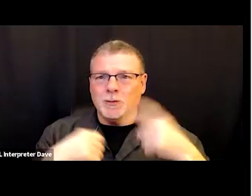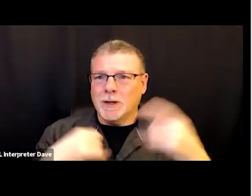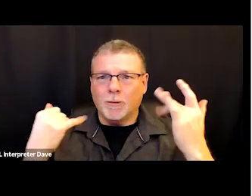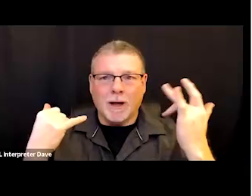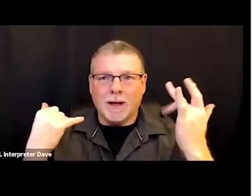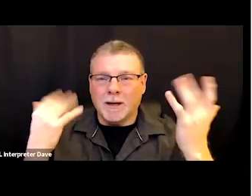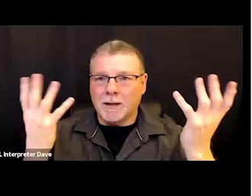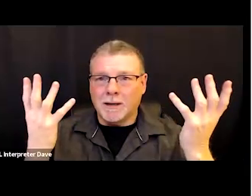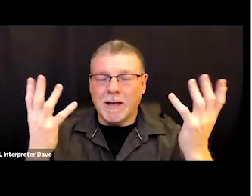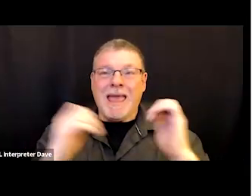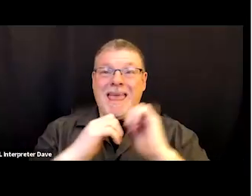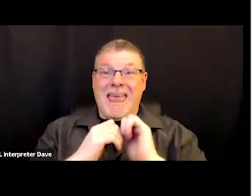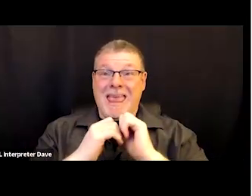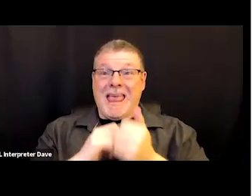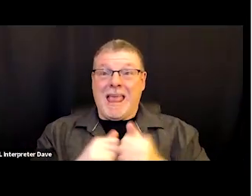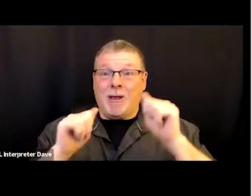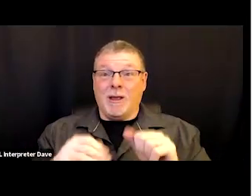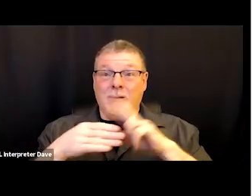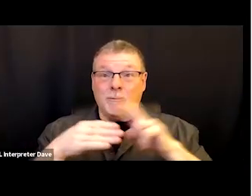How can these drug tests results be used